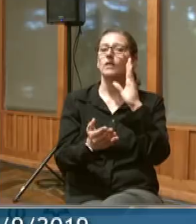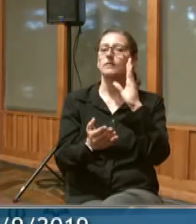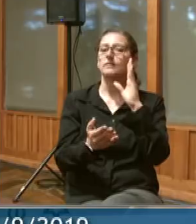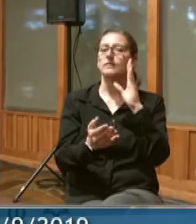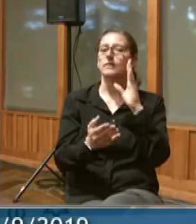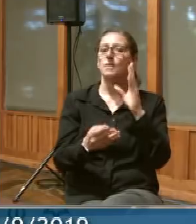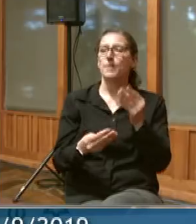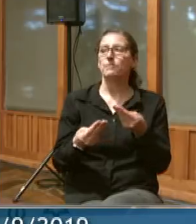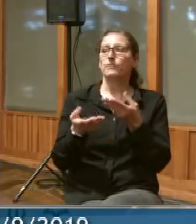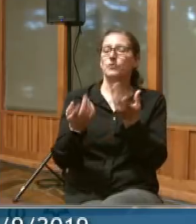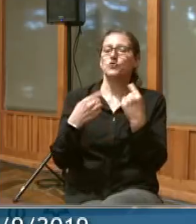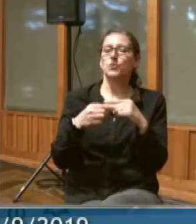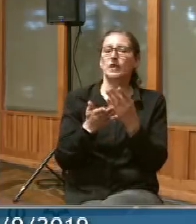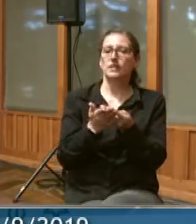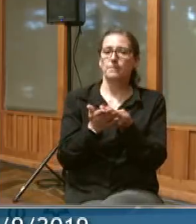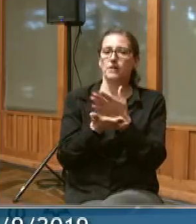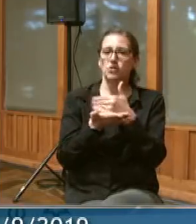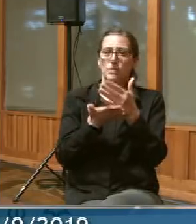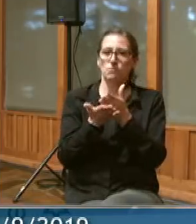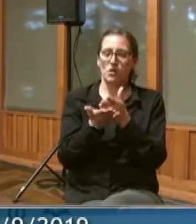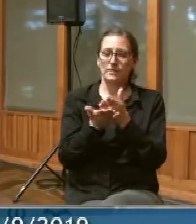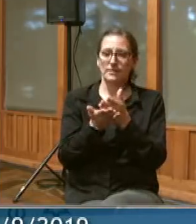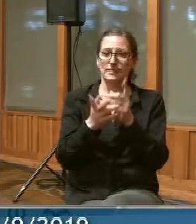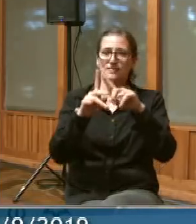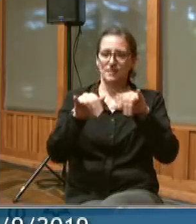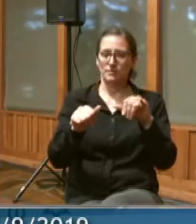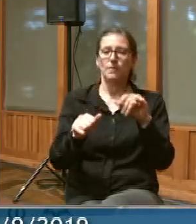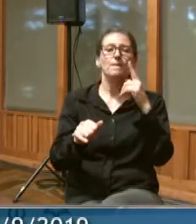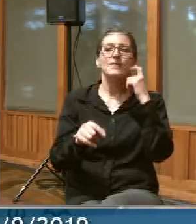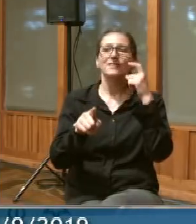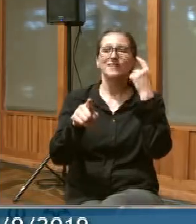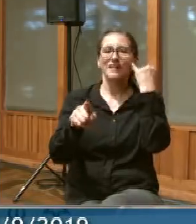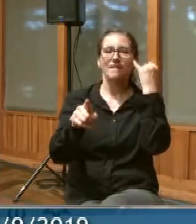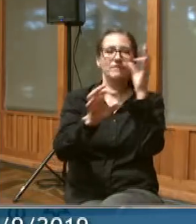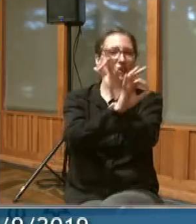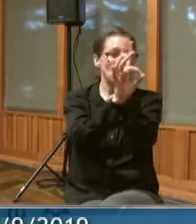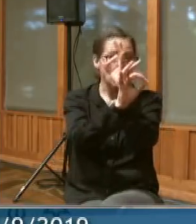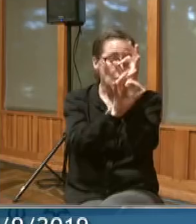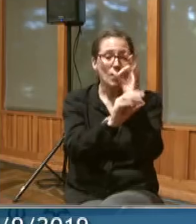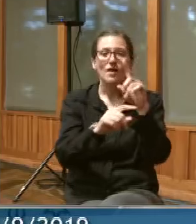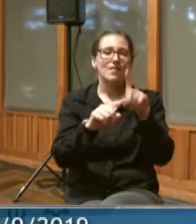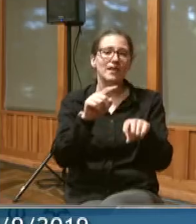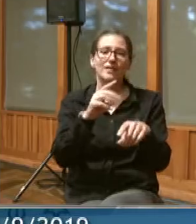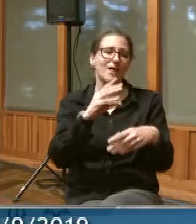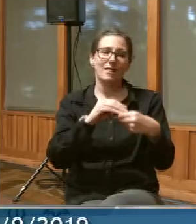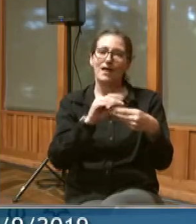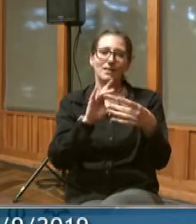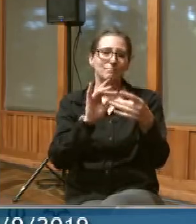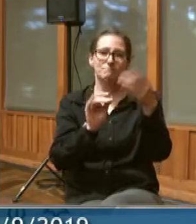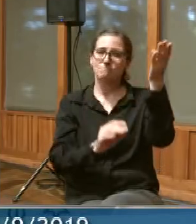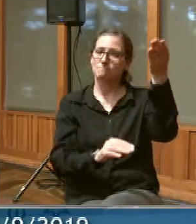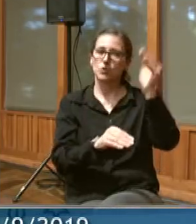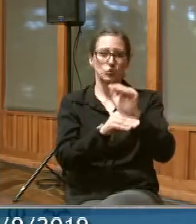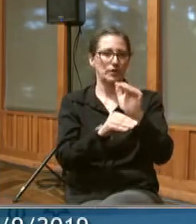PUBLIC UNDERSTANDS THE RECOMMENDATIONS THAT I WILL BE MOVING FORWARD WITH THE BUDGET AS WELL.